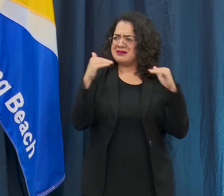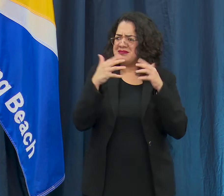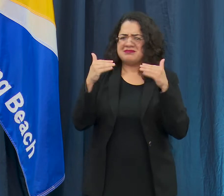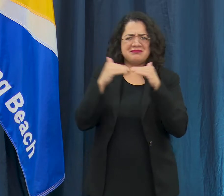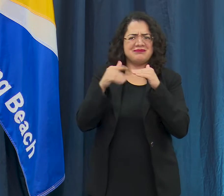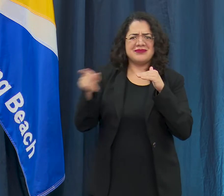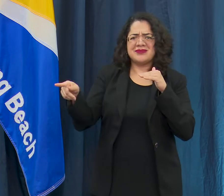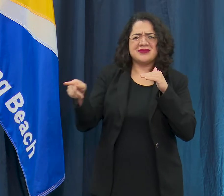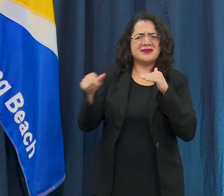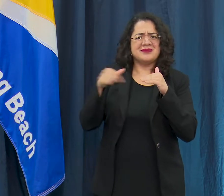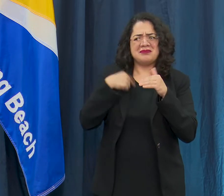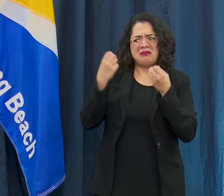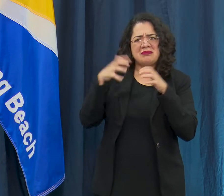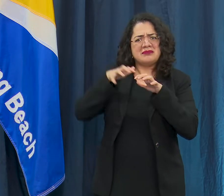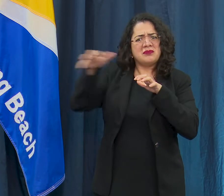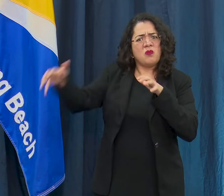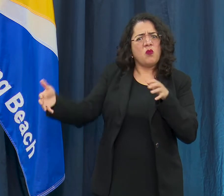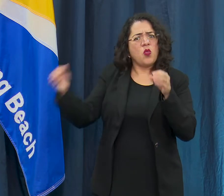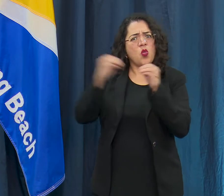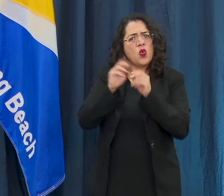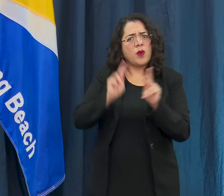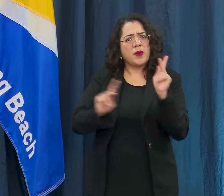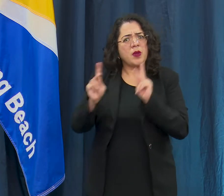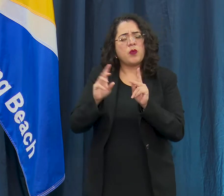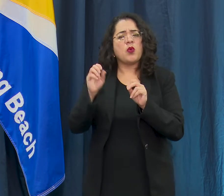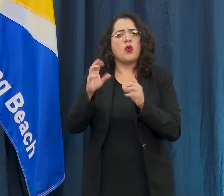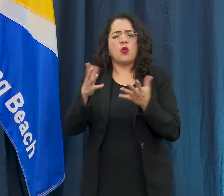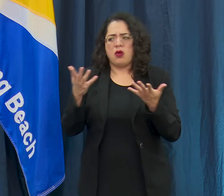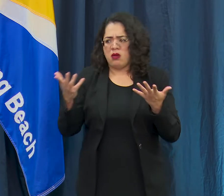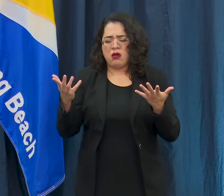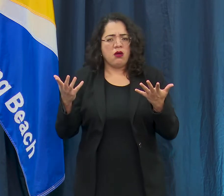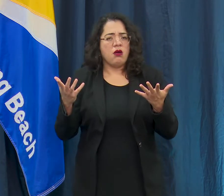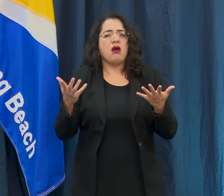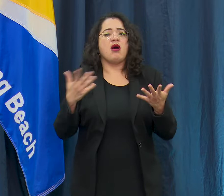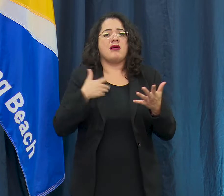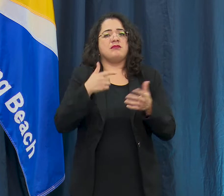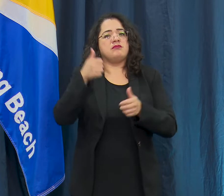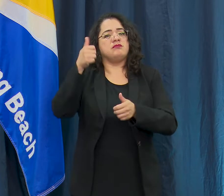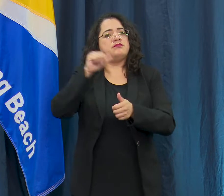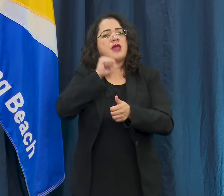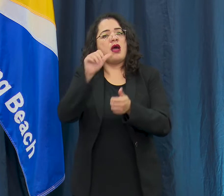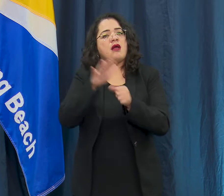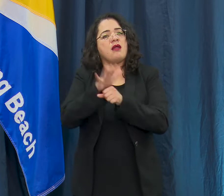and we are under counted then we're going to be losing federal funds in the